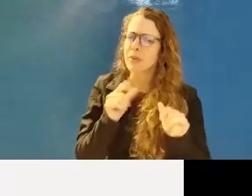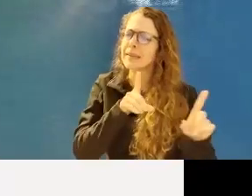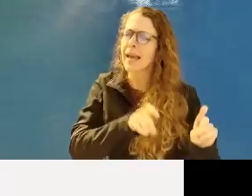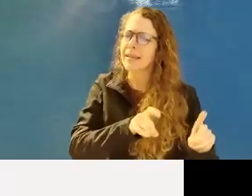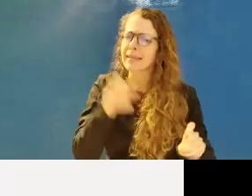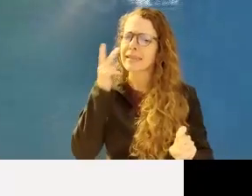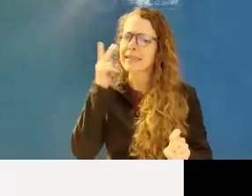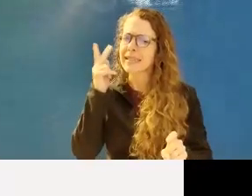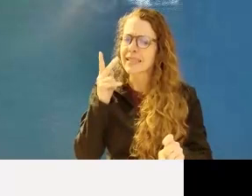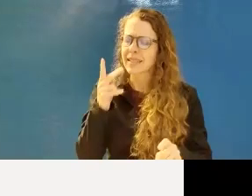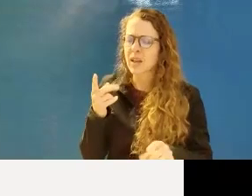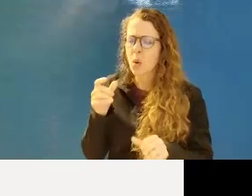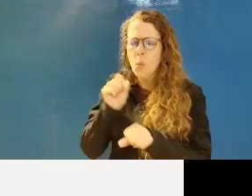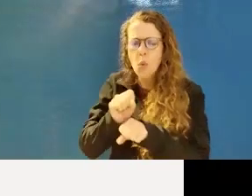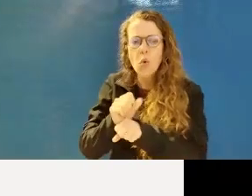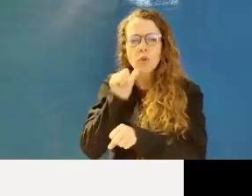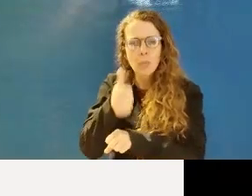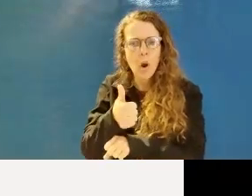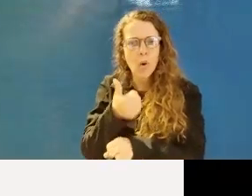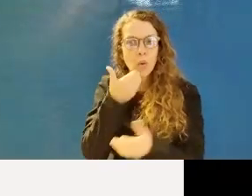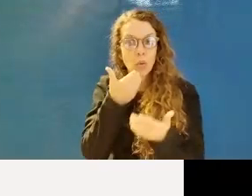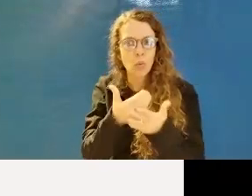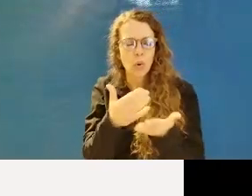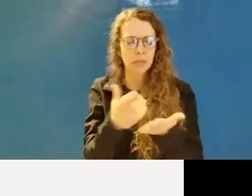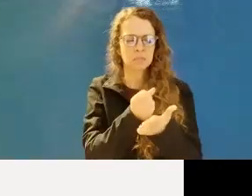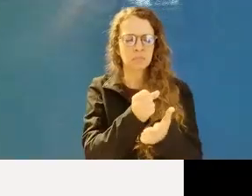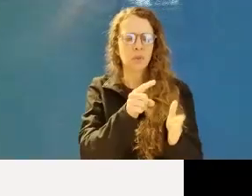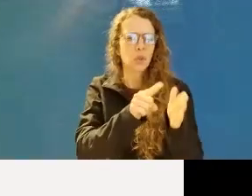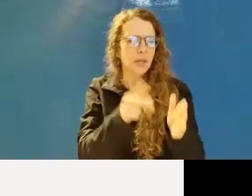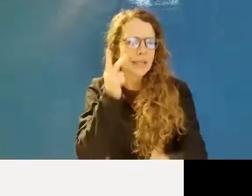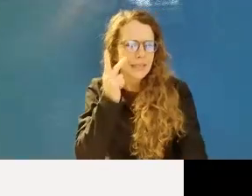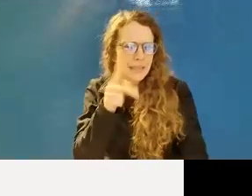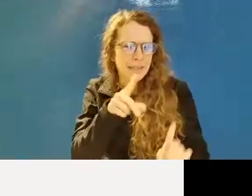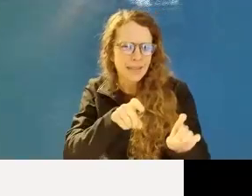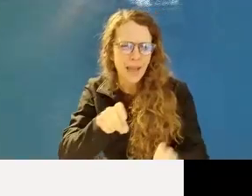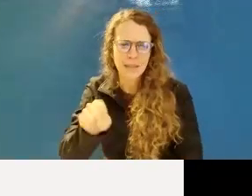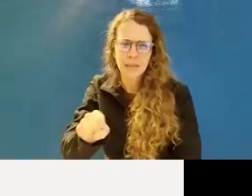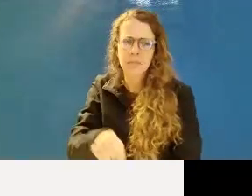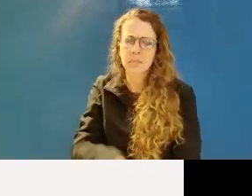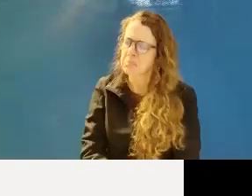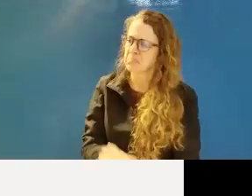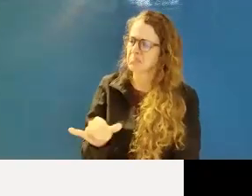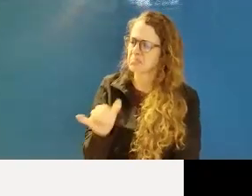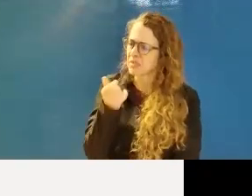Yeah. We're working tomorrow, too. So, we'll check that, but. Yeah. Okay. Yeah. Just something I noticed.